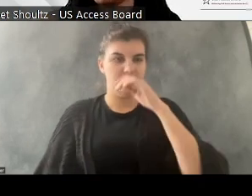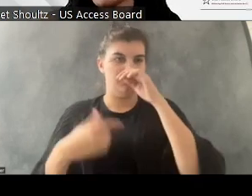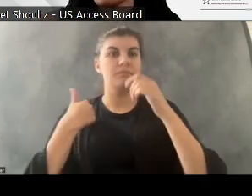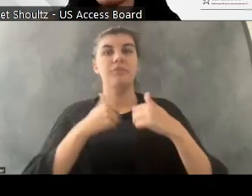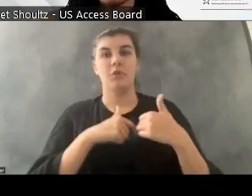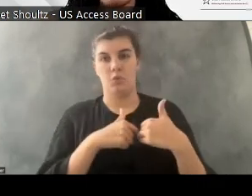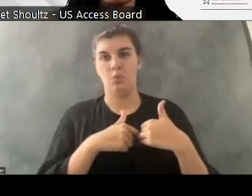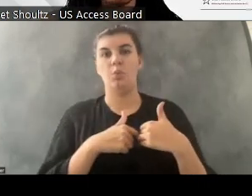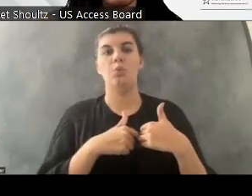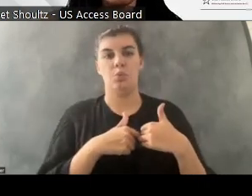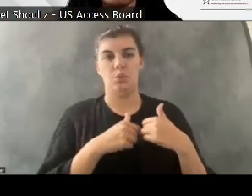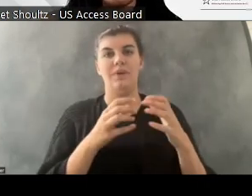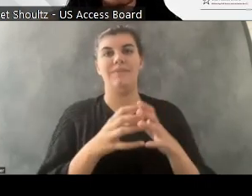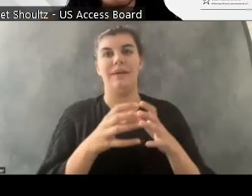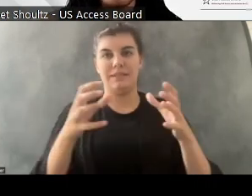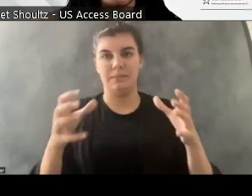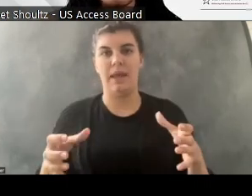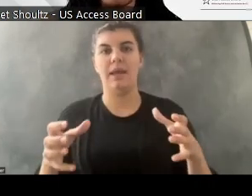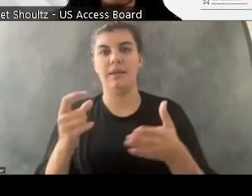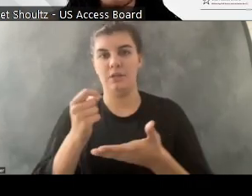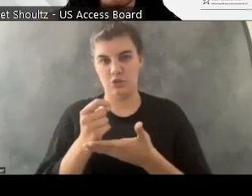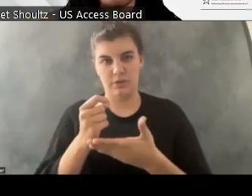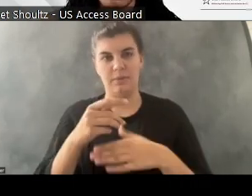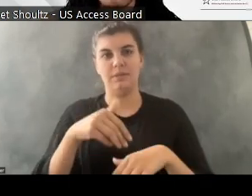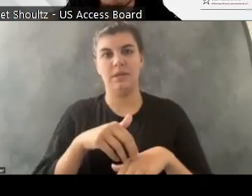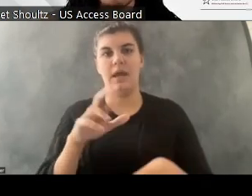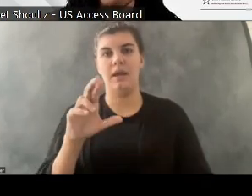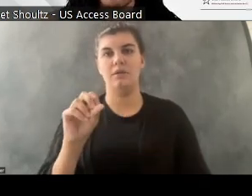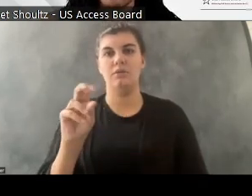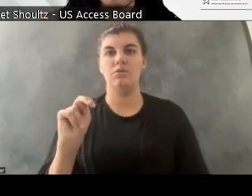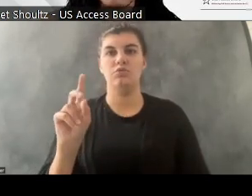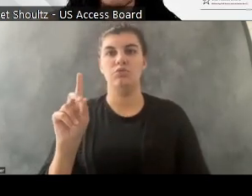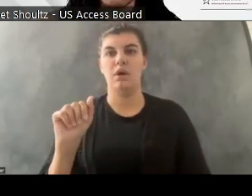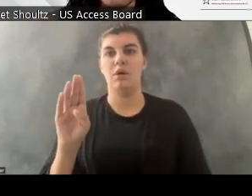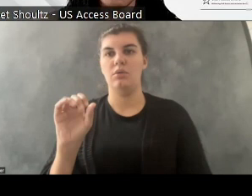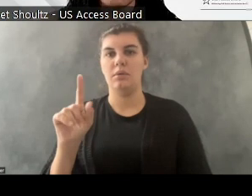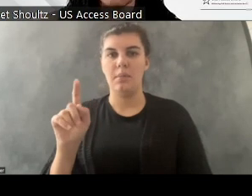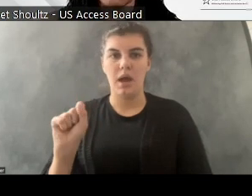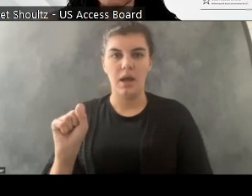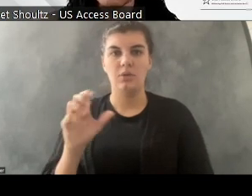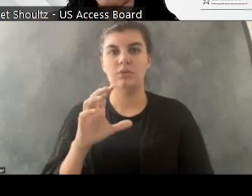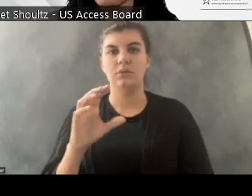We have expanded crosswalk treatments at roundabout multi-lane channelized turning